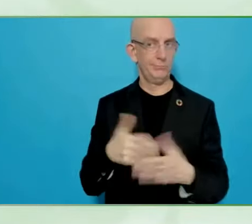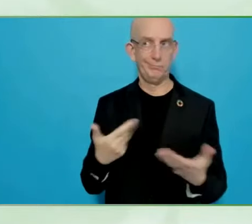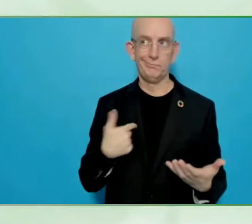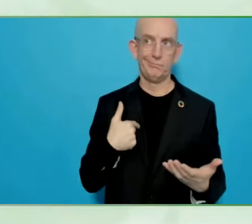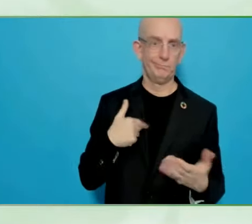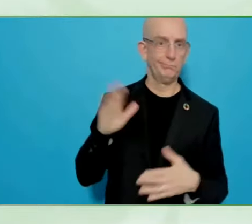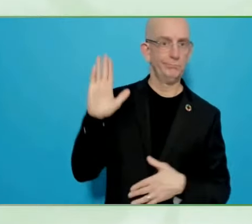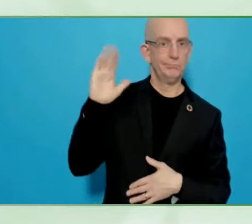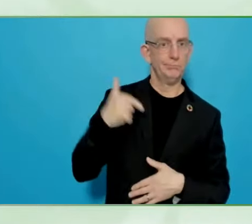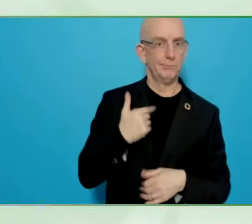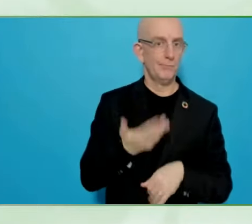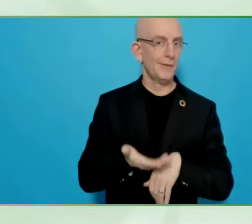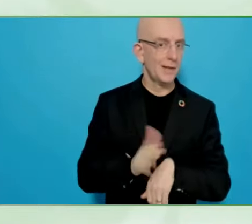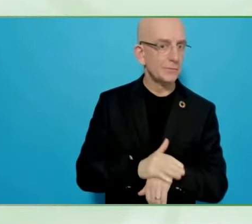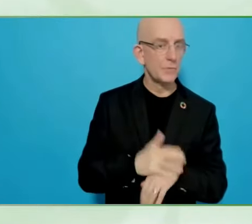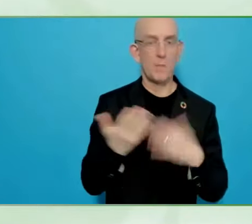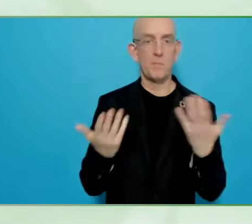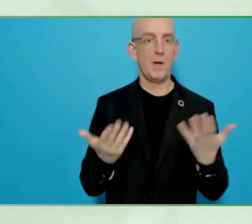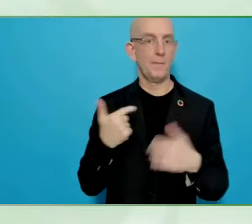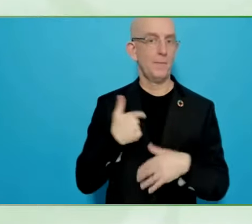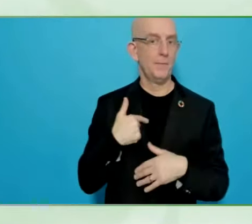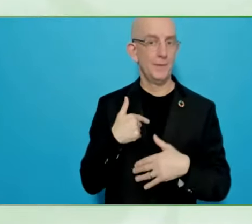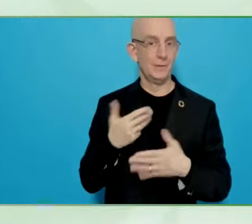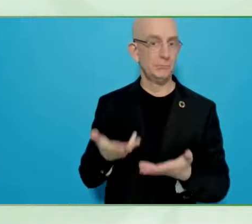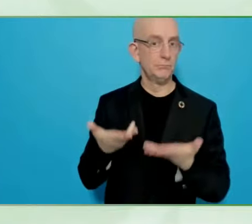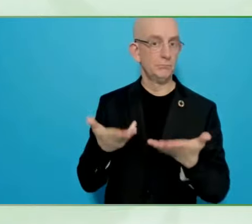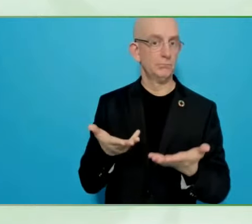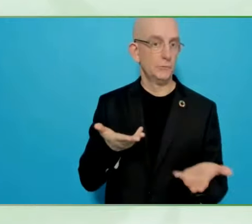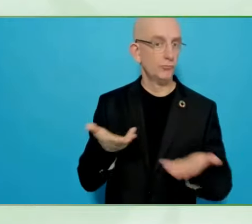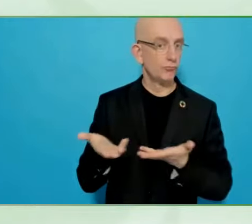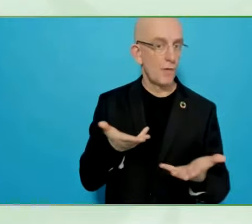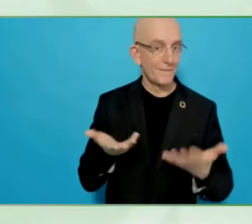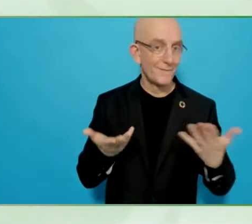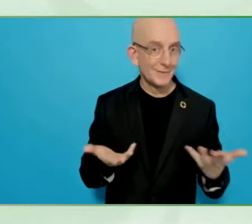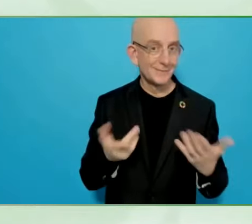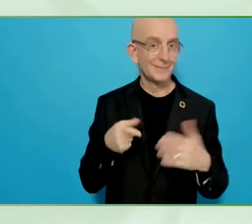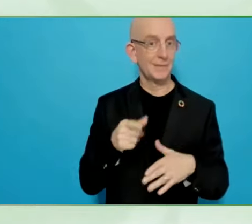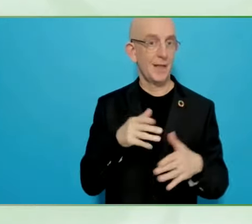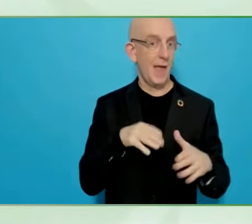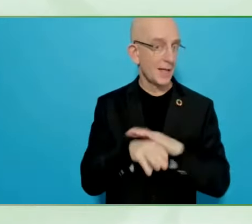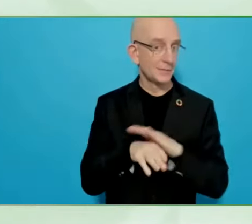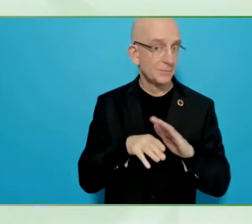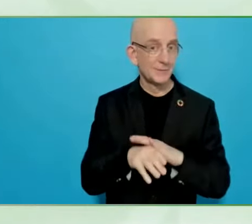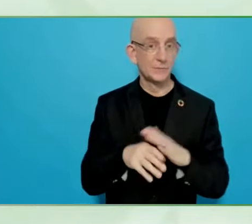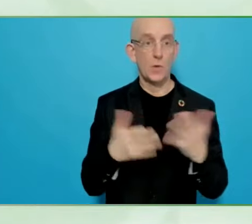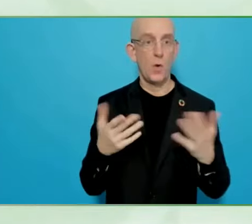, So the intention is really that the events happen at national level,